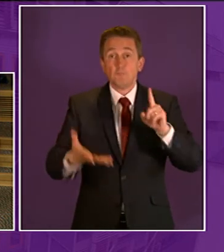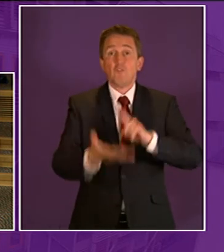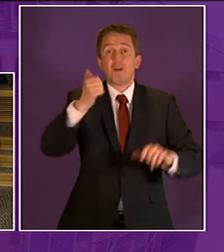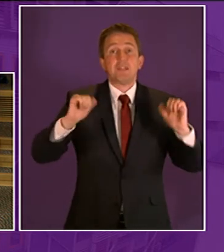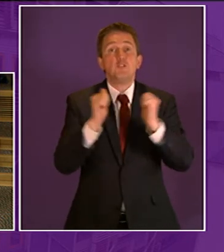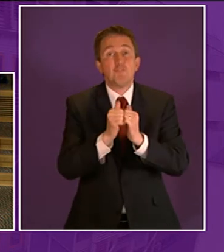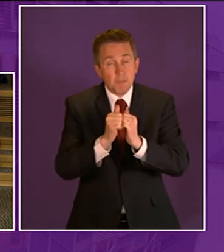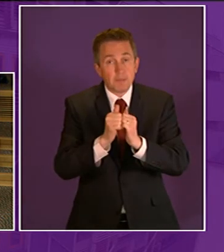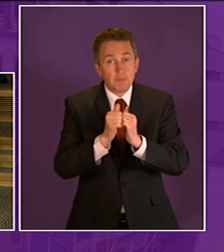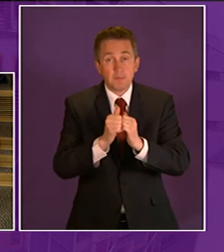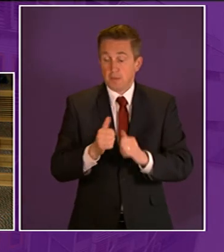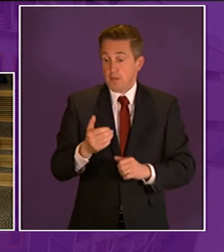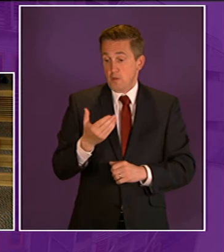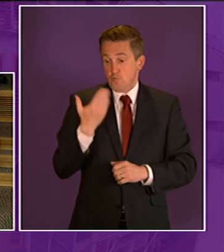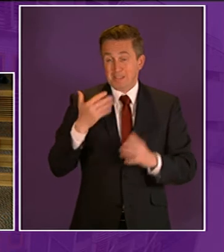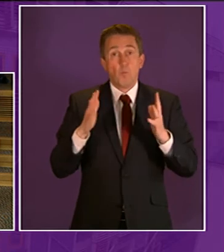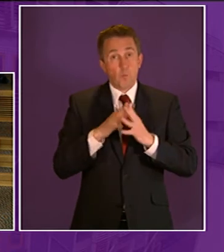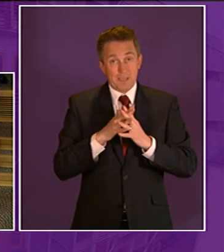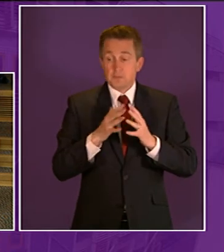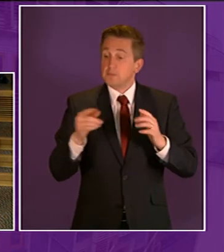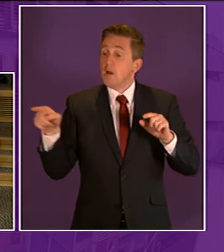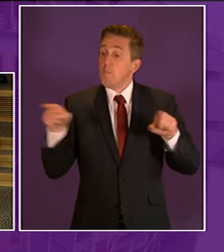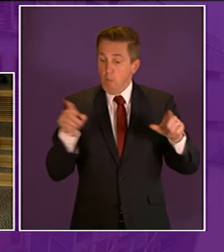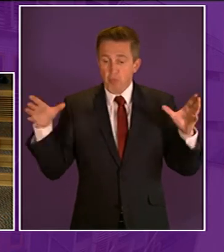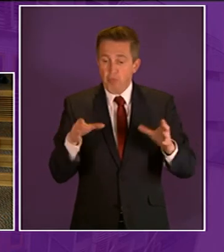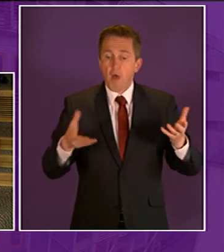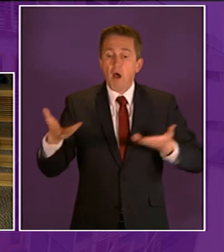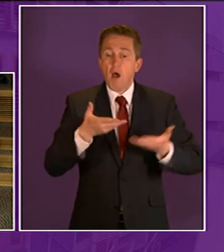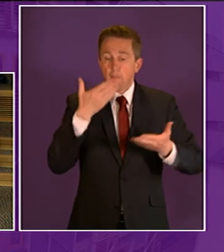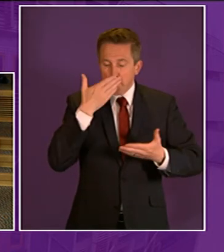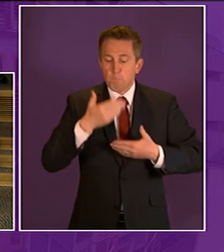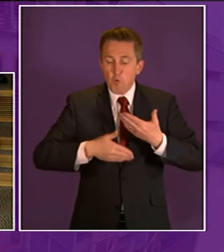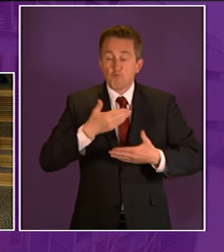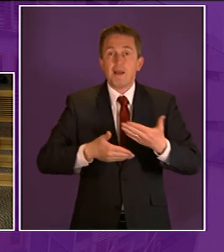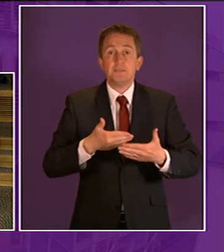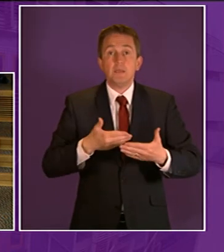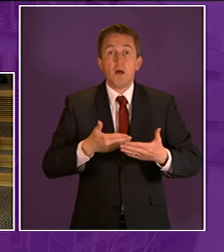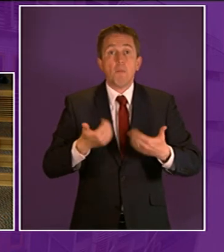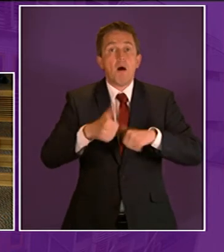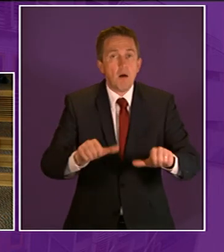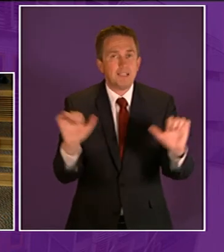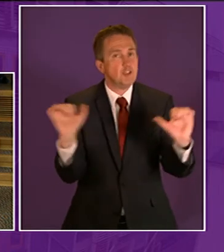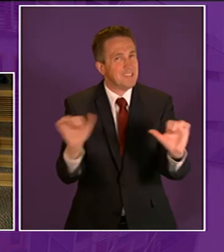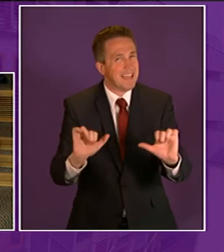In the past few weeks, the sides have made some welcome progress, but a settlement has not yet been reached.